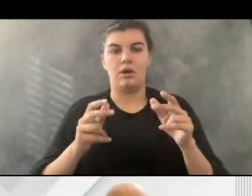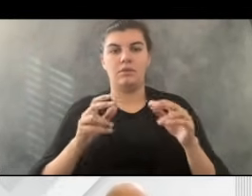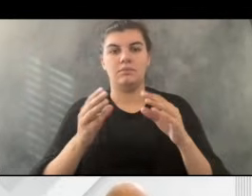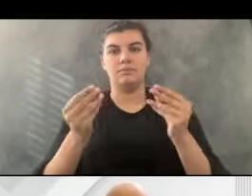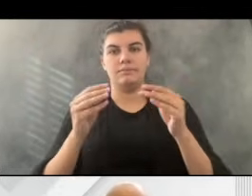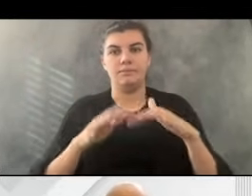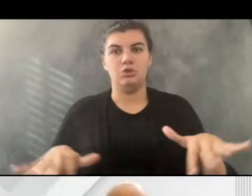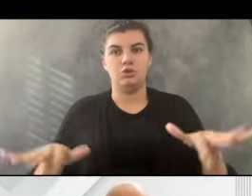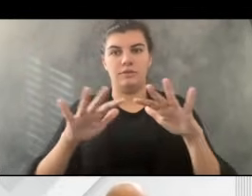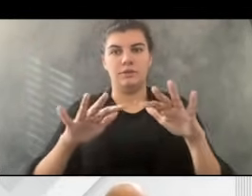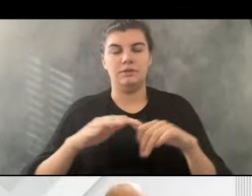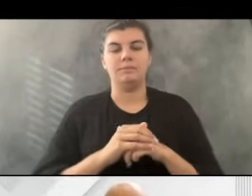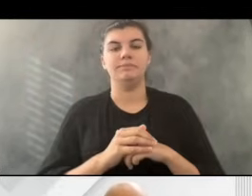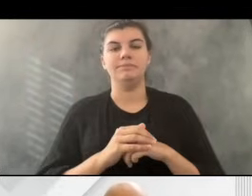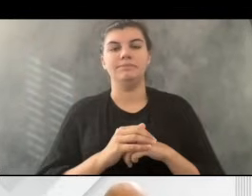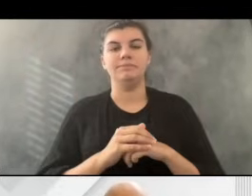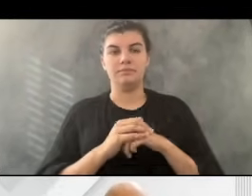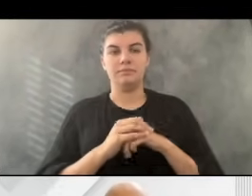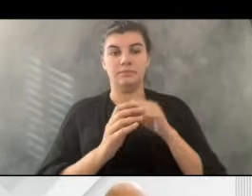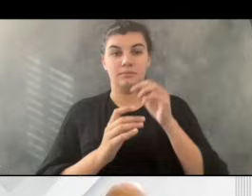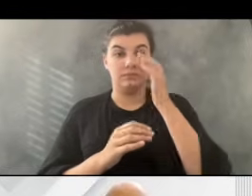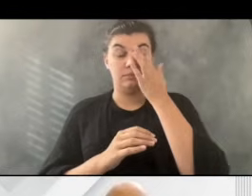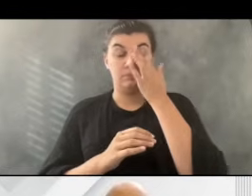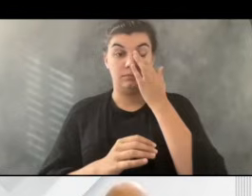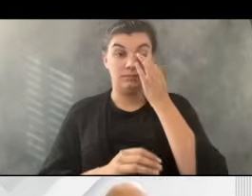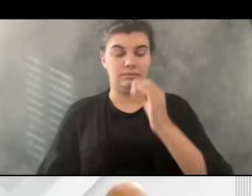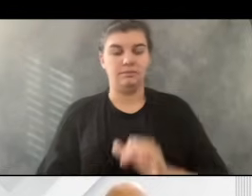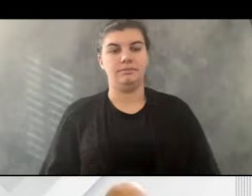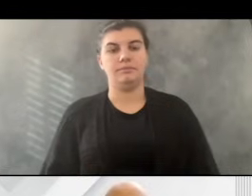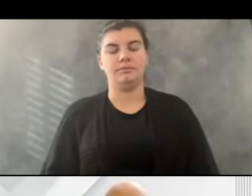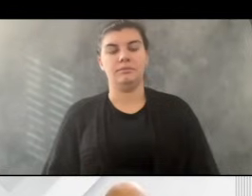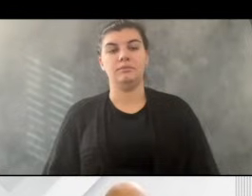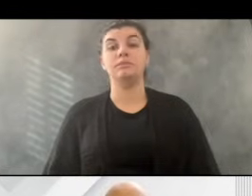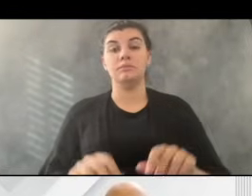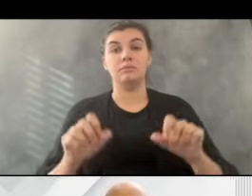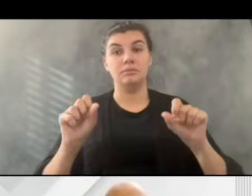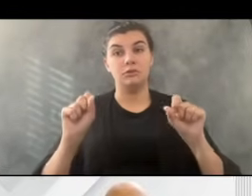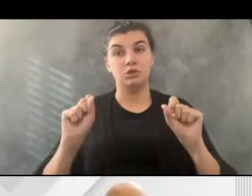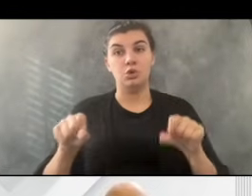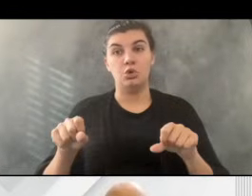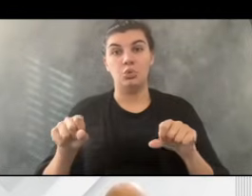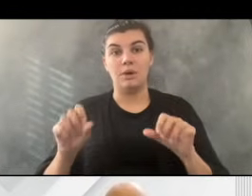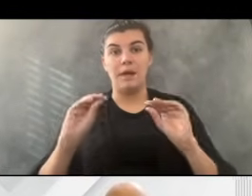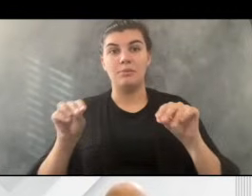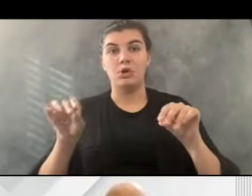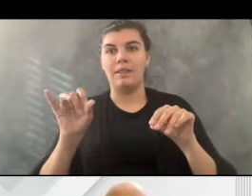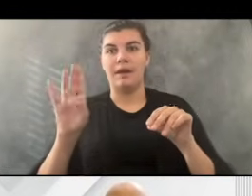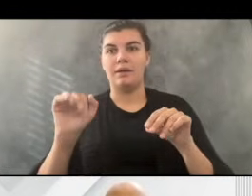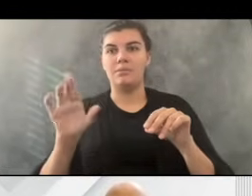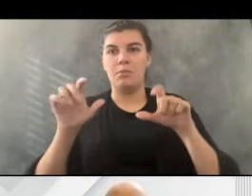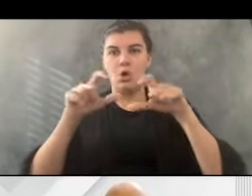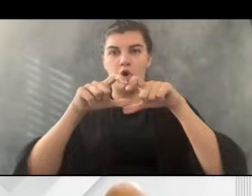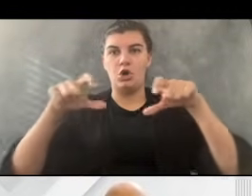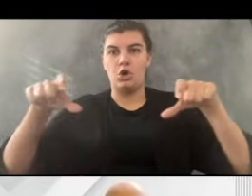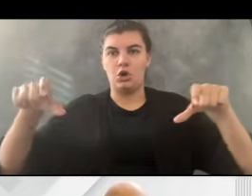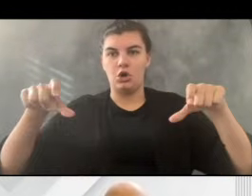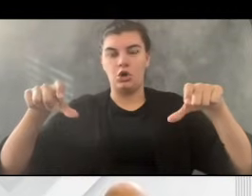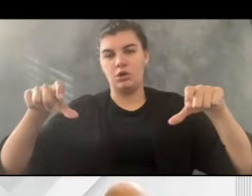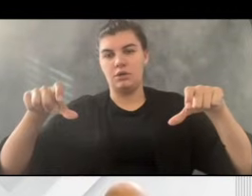between the posts or pylons. So you can put like a bar or something at the appropriate